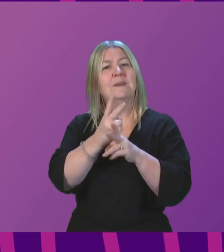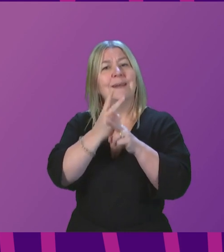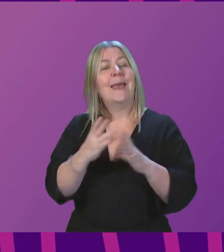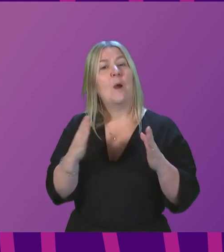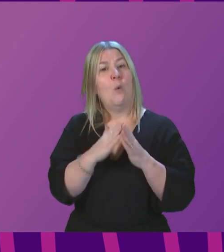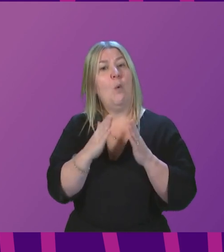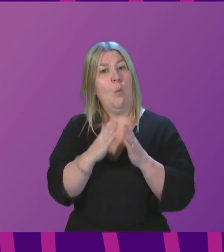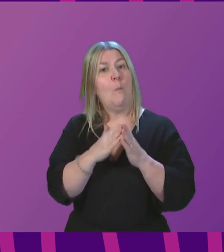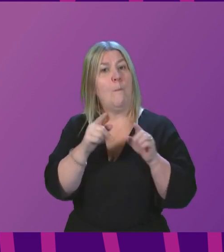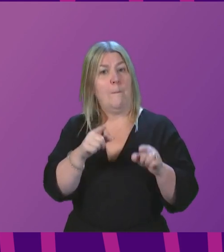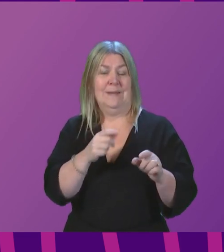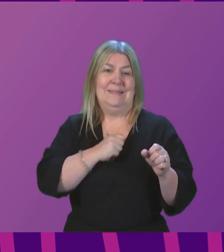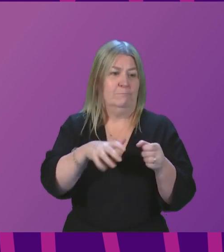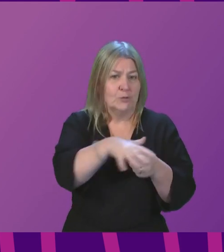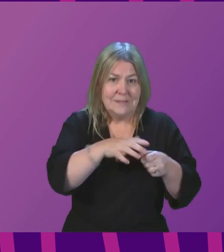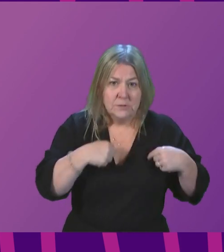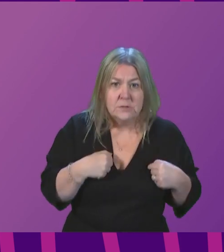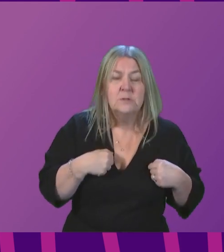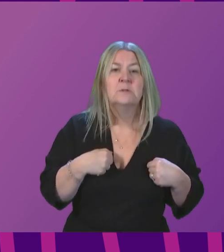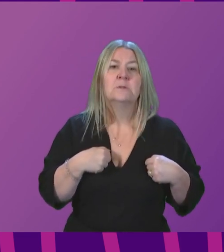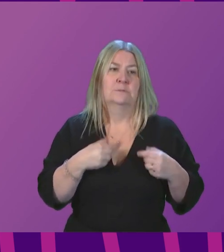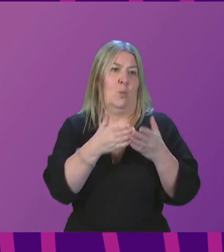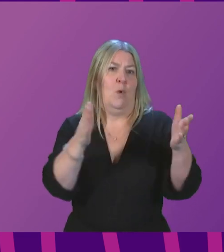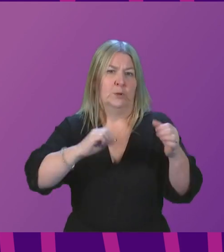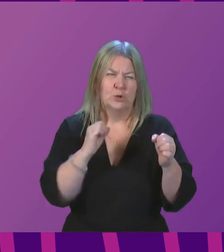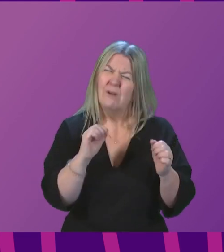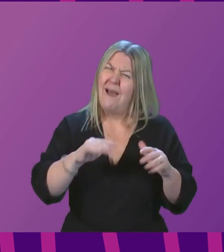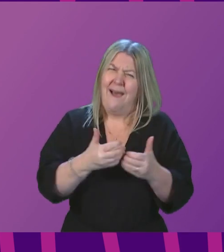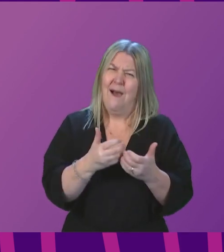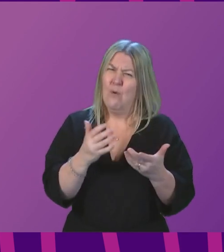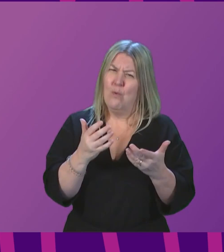and Scotland more widely, how will the national care service deliver improved terms and conditions